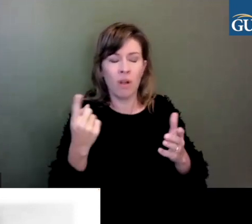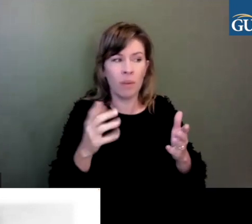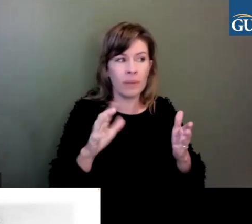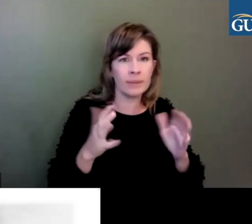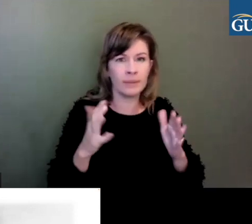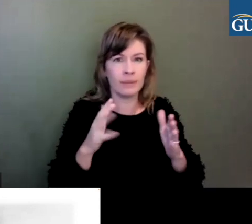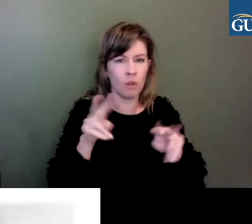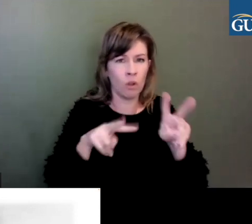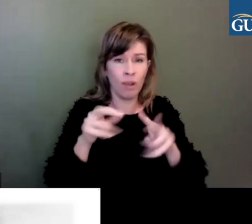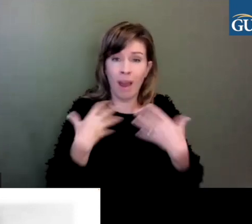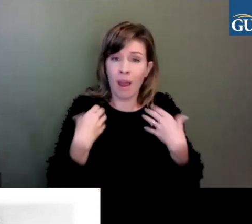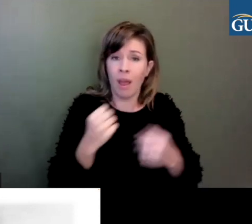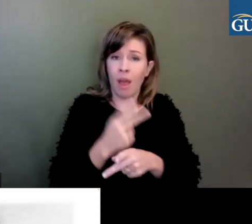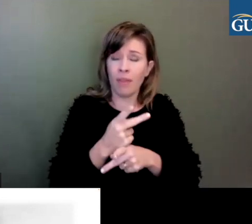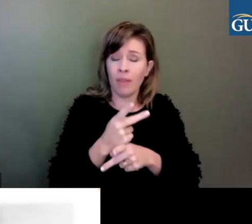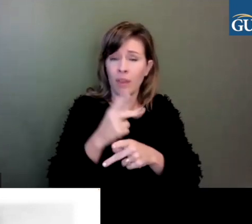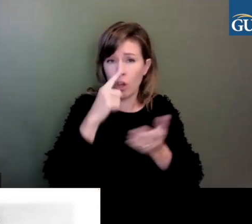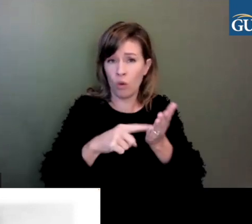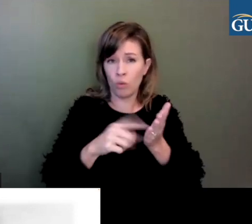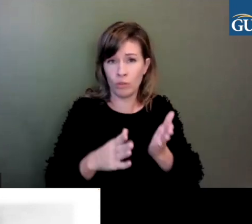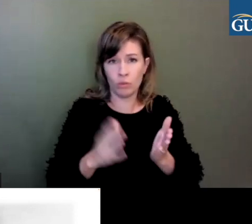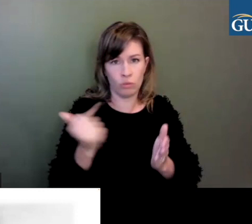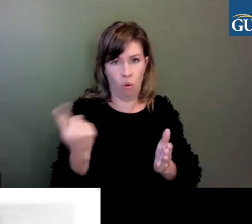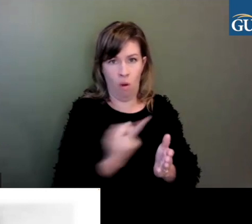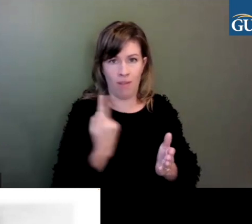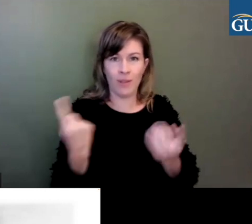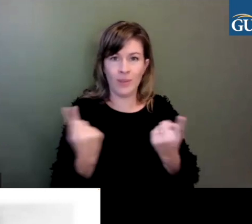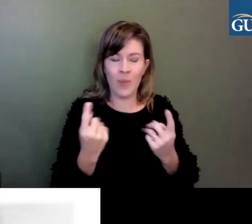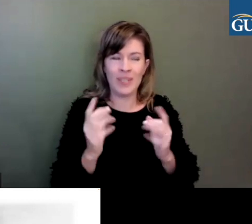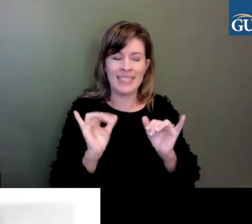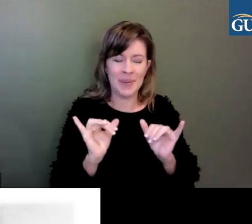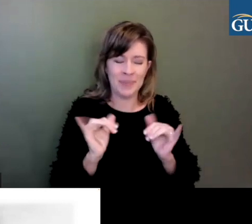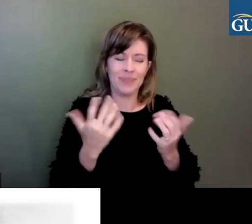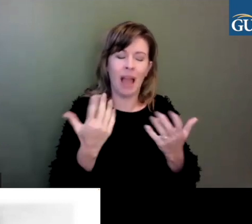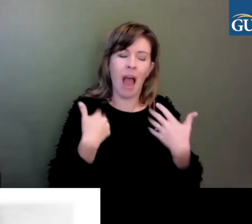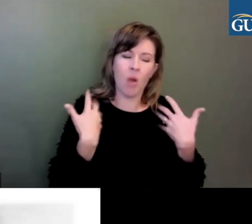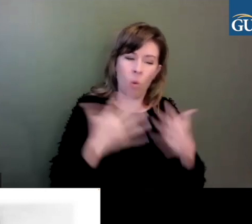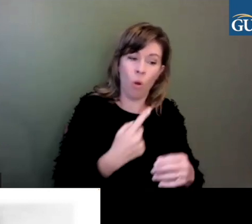healthcare researchers, all of us are teetering with this idea of not making race biological or seeming